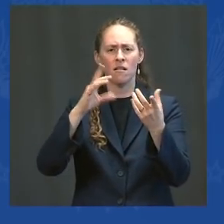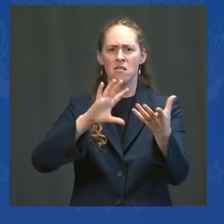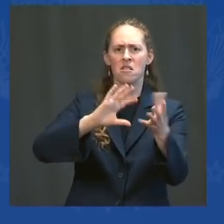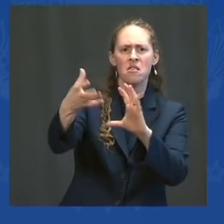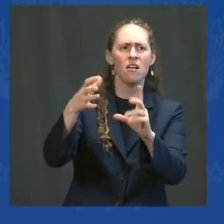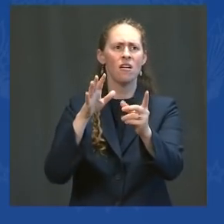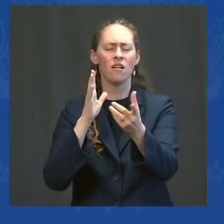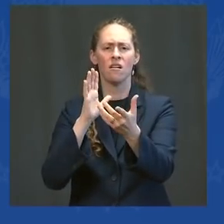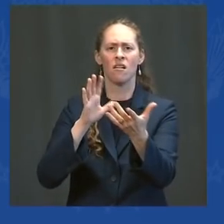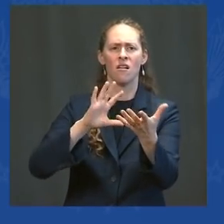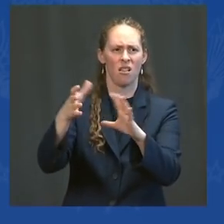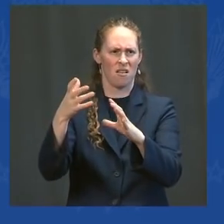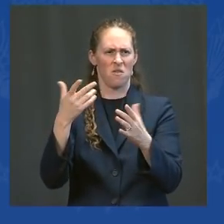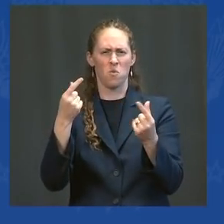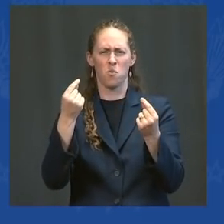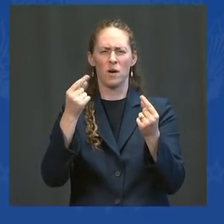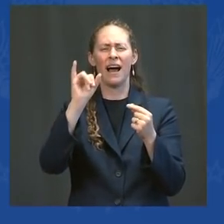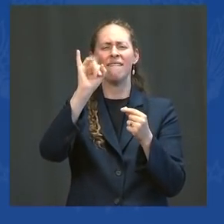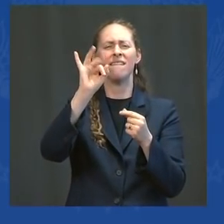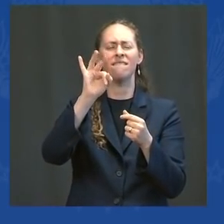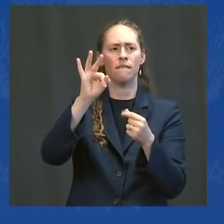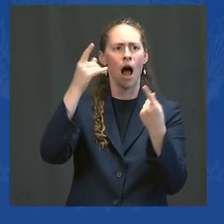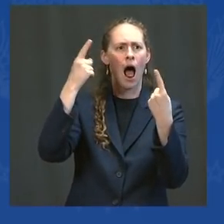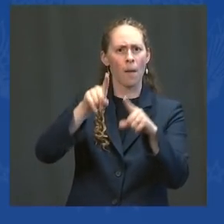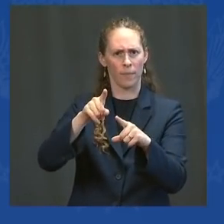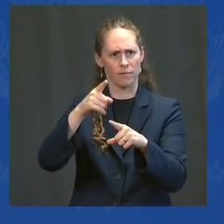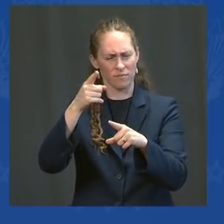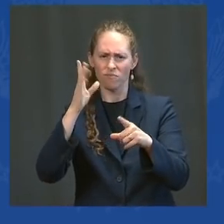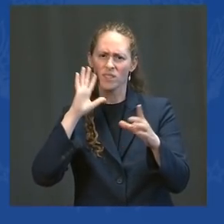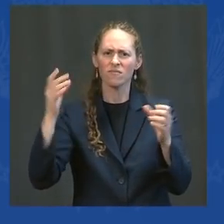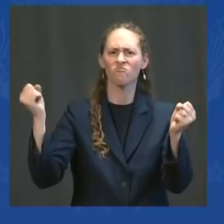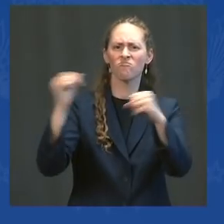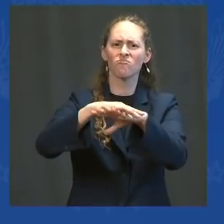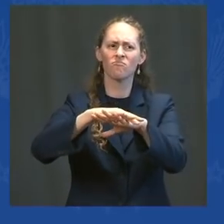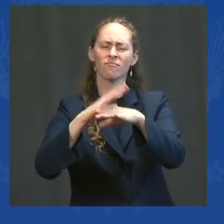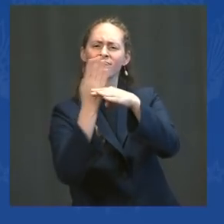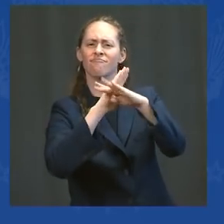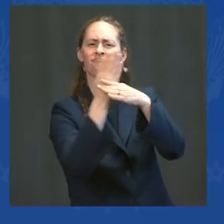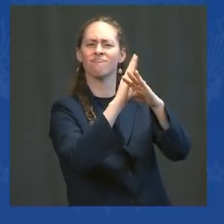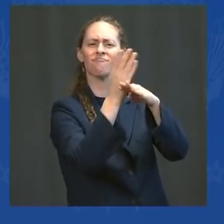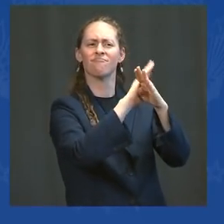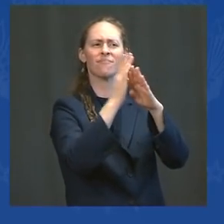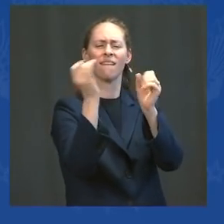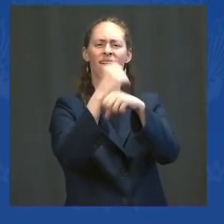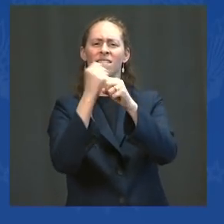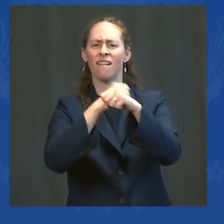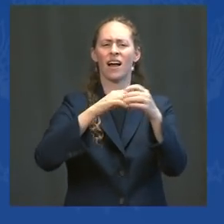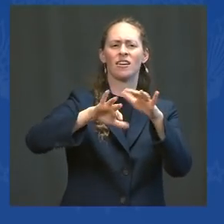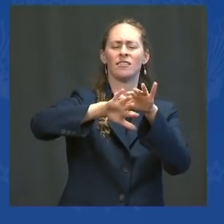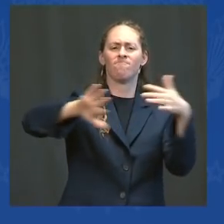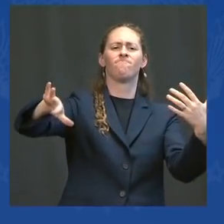What the hell would you do? You'd jump in. You'd jump in, knowing you're going to get the hell beat of you too.